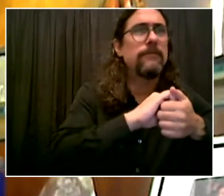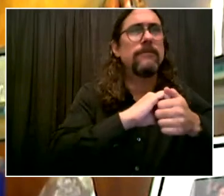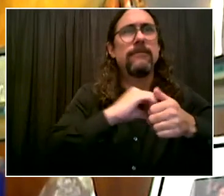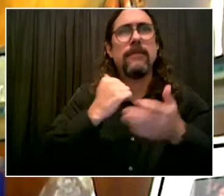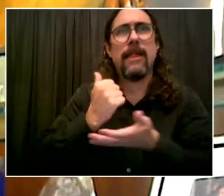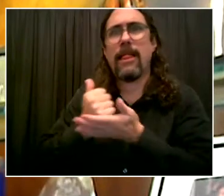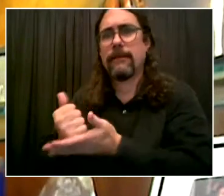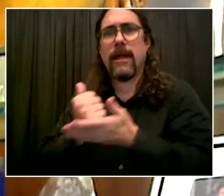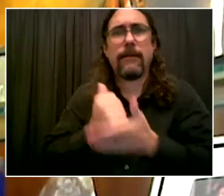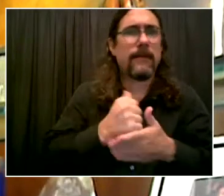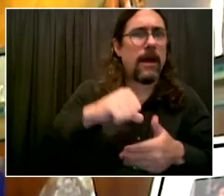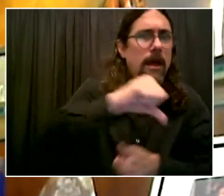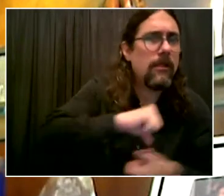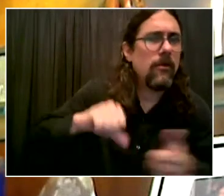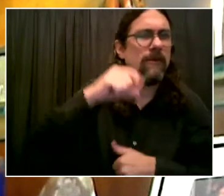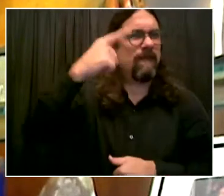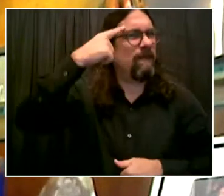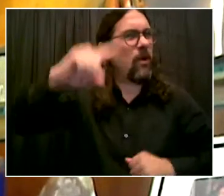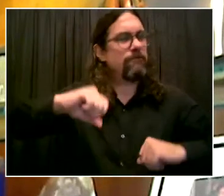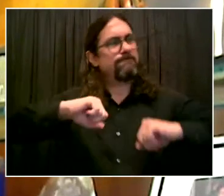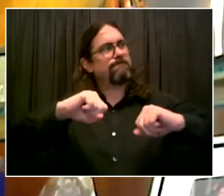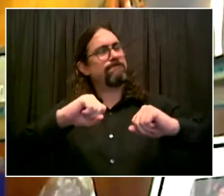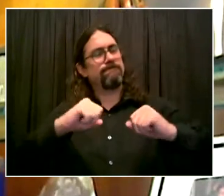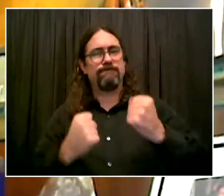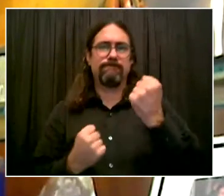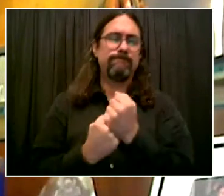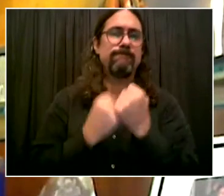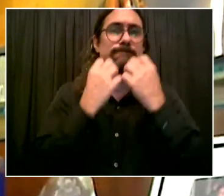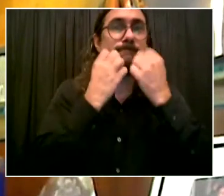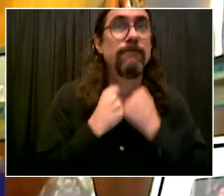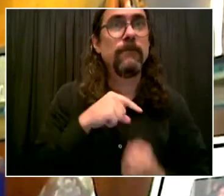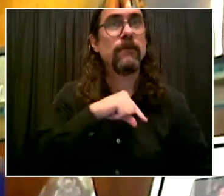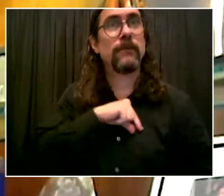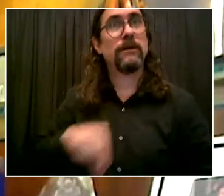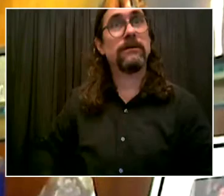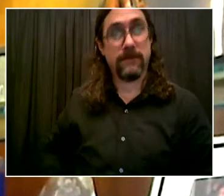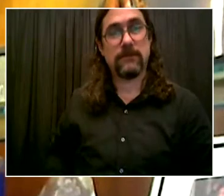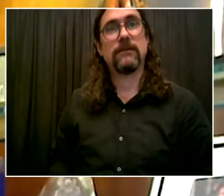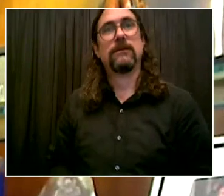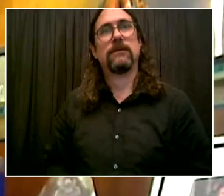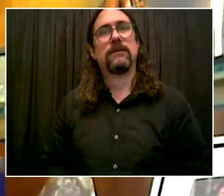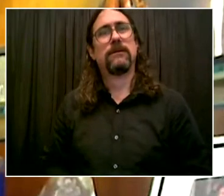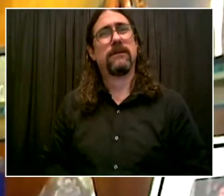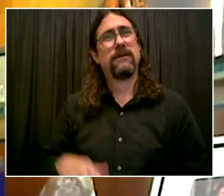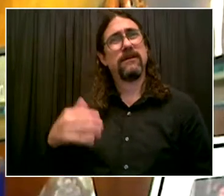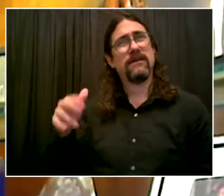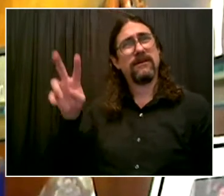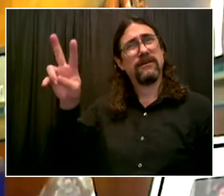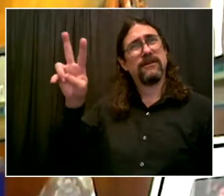HAVE BEEN PHENOMENAL PARTNERS ON SO MANY FRONTS.